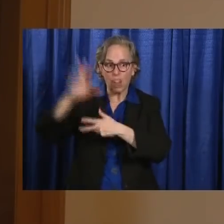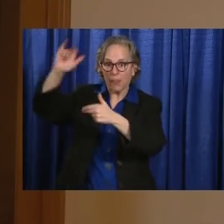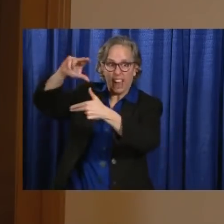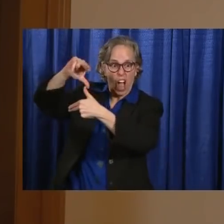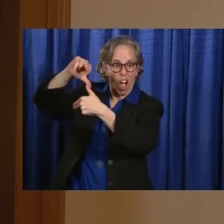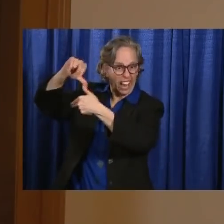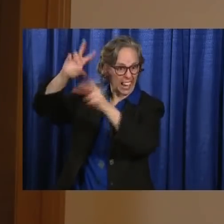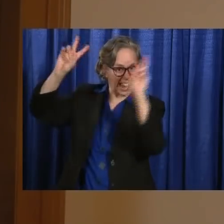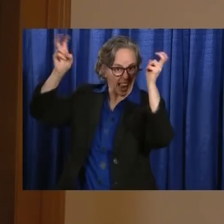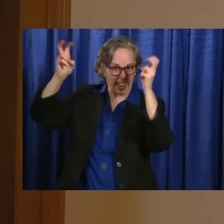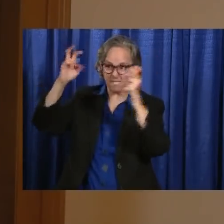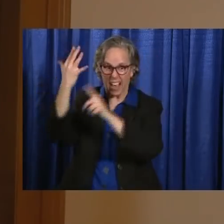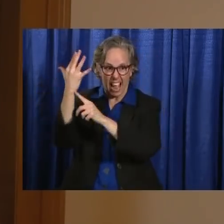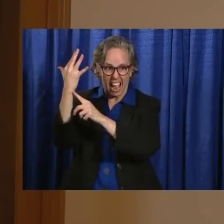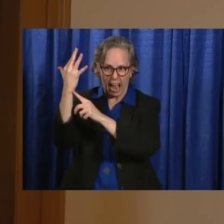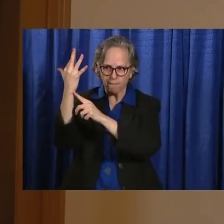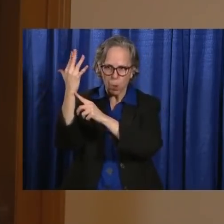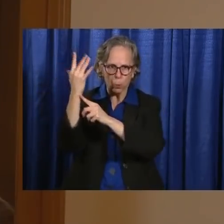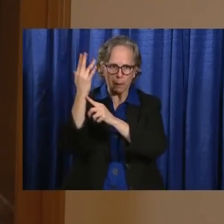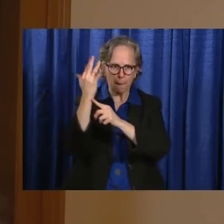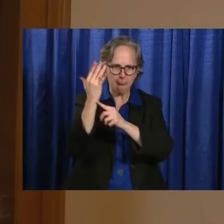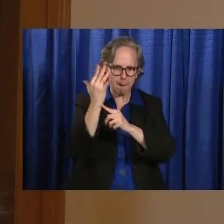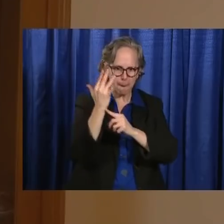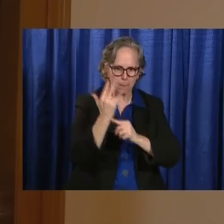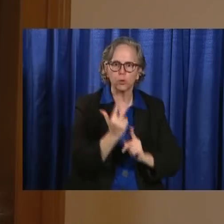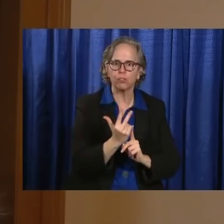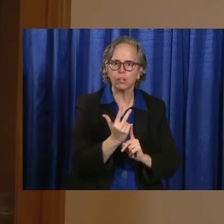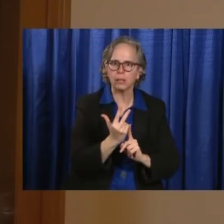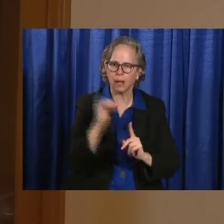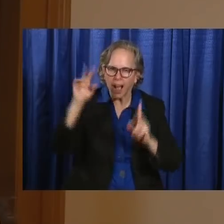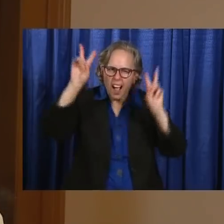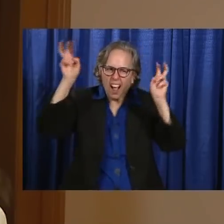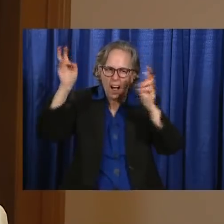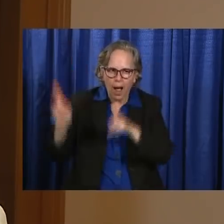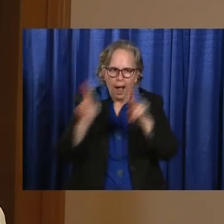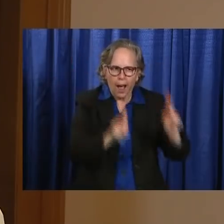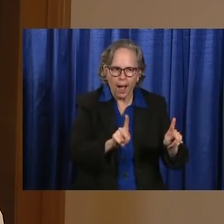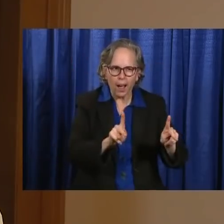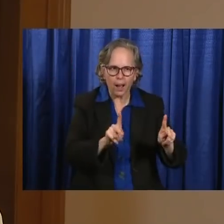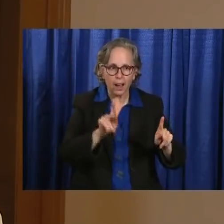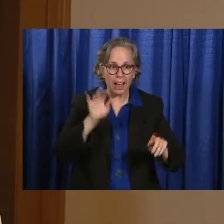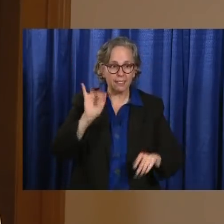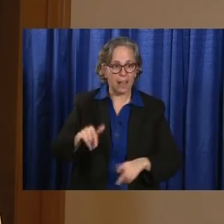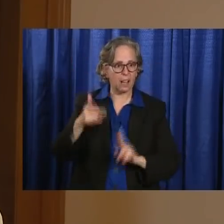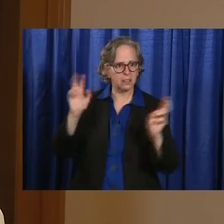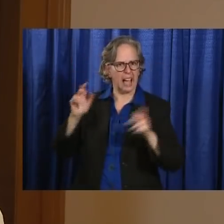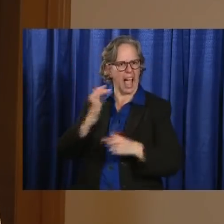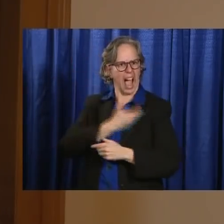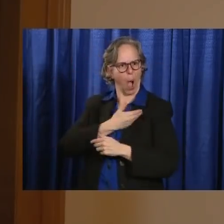THIS IS WHERE YOU AND I ARE TAKING THE CURRENT HURRICANE